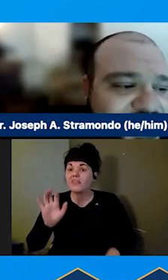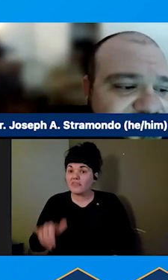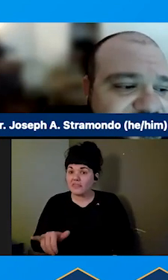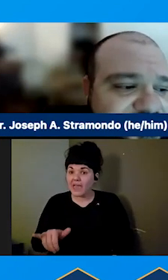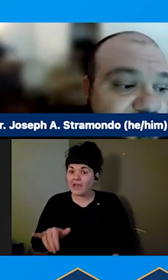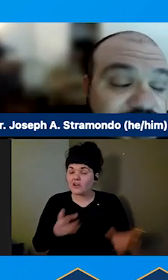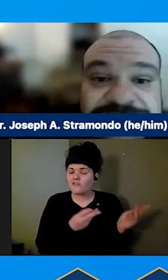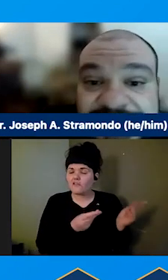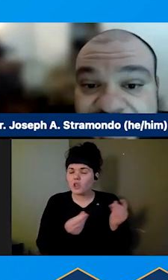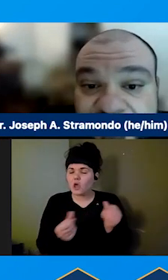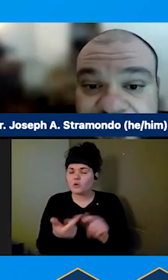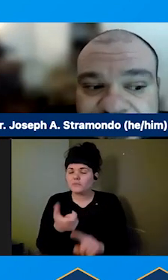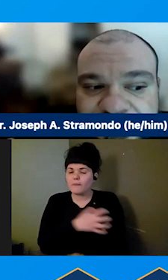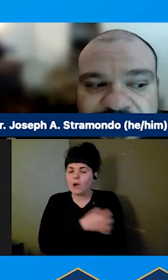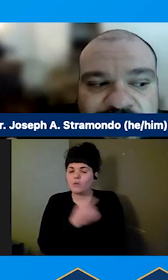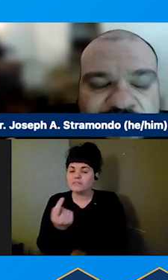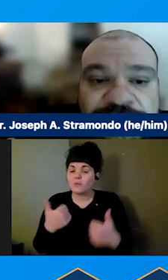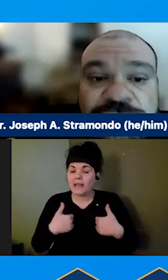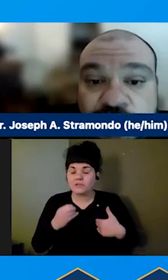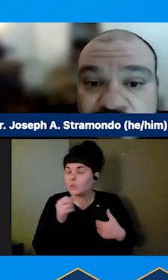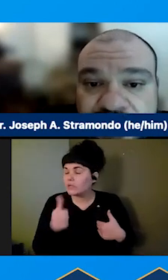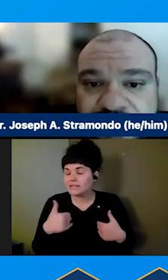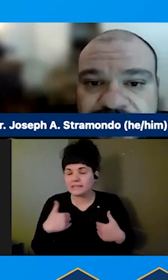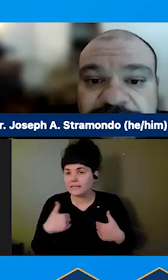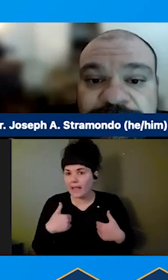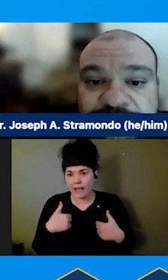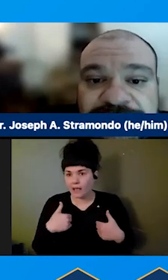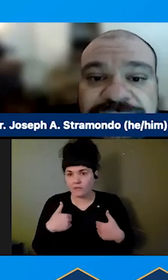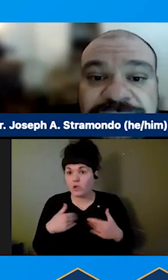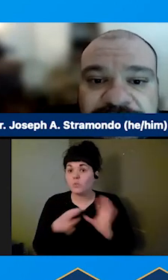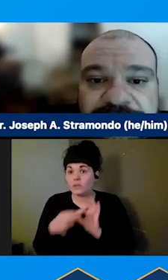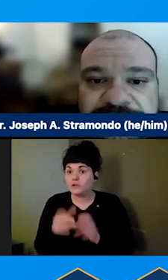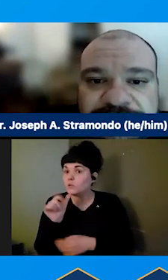power someone has or doesn't have over the who of providing